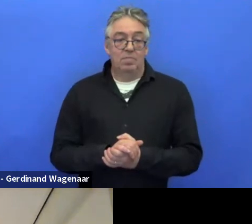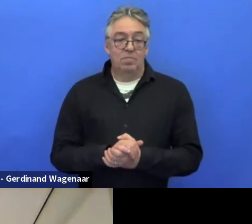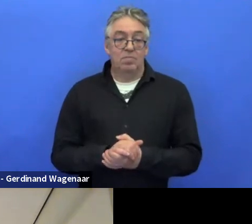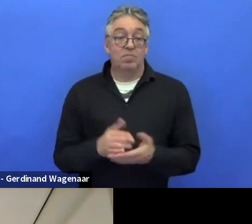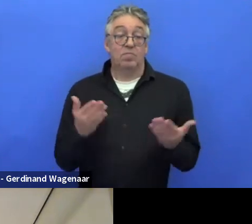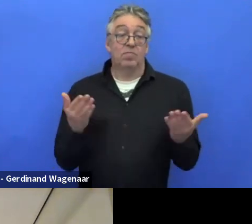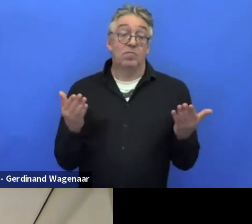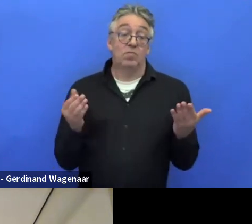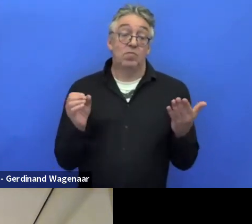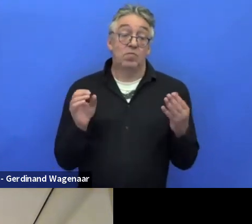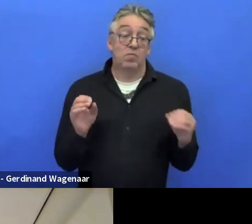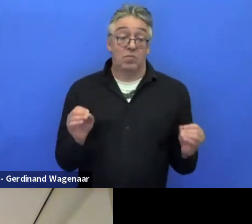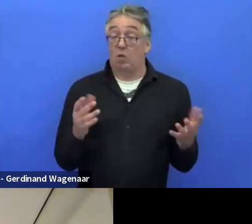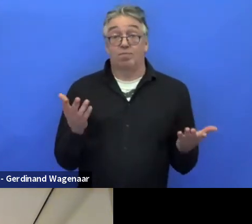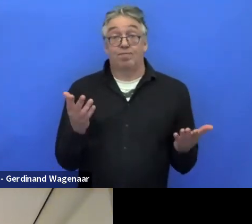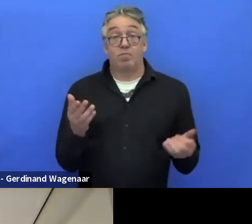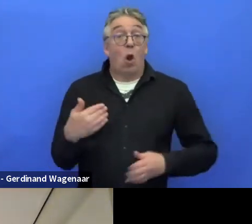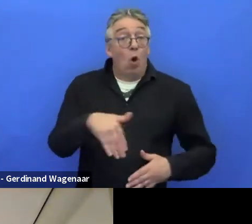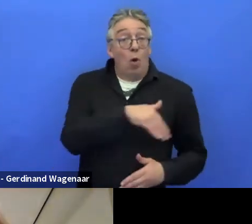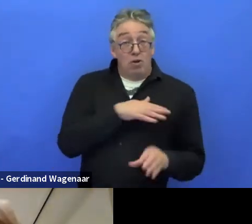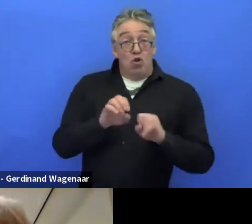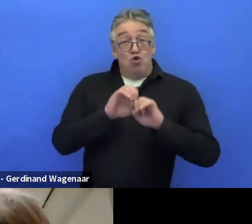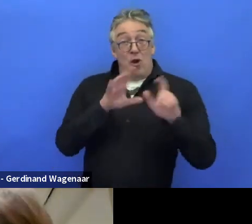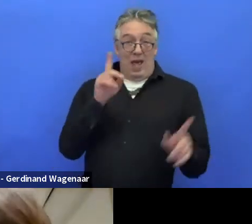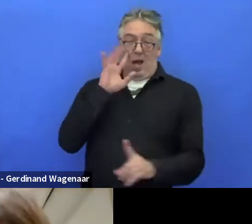it found that the Commission has done a few things wrong.